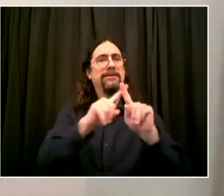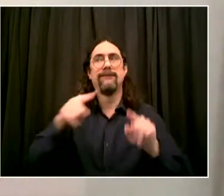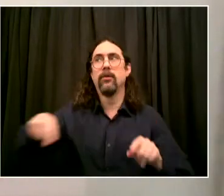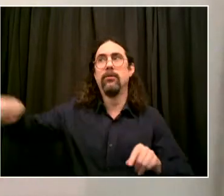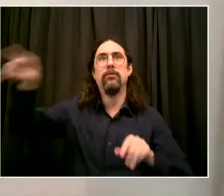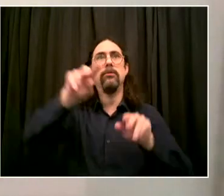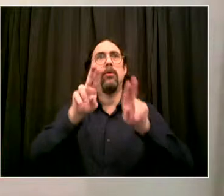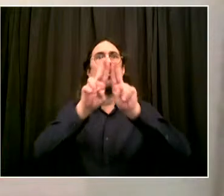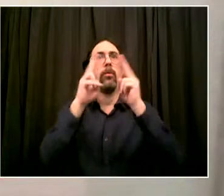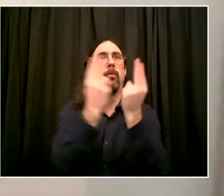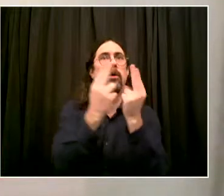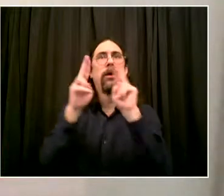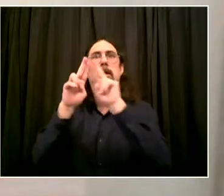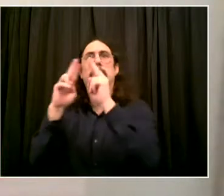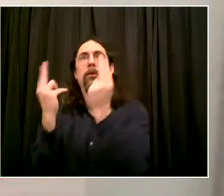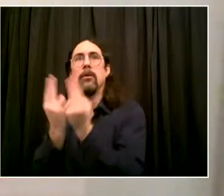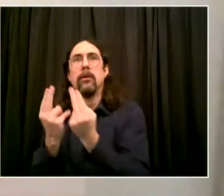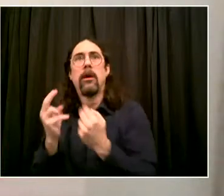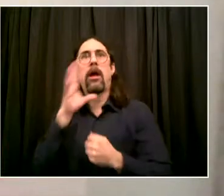TEAMSTERS LOCAL